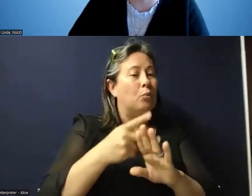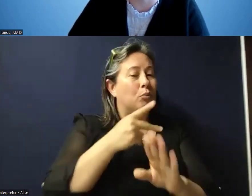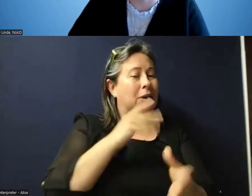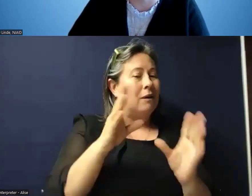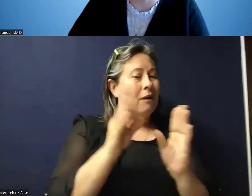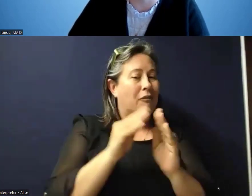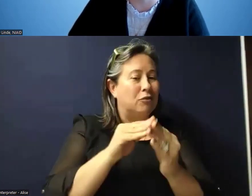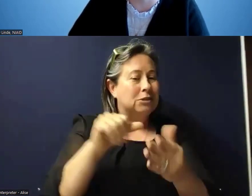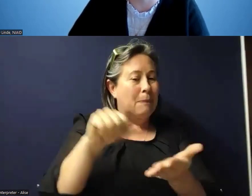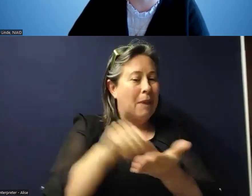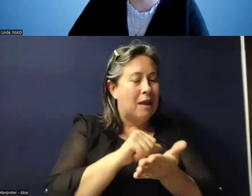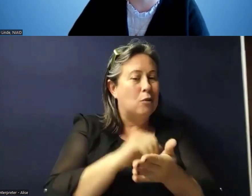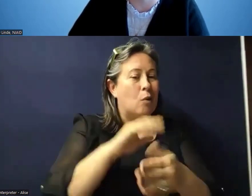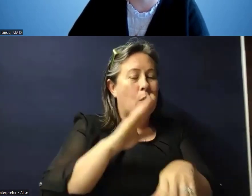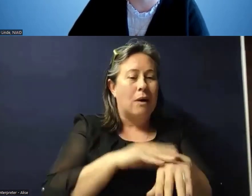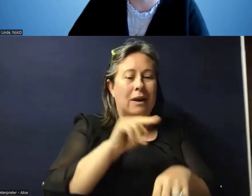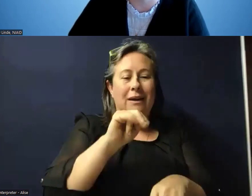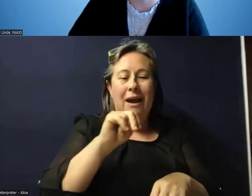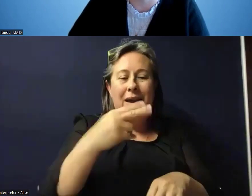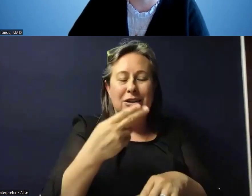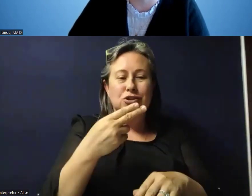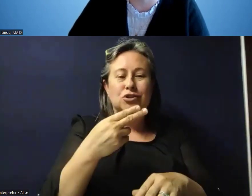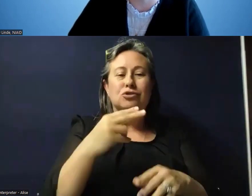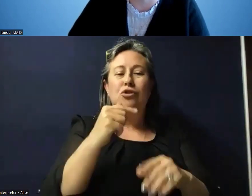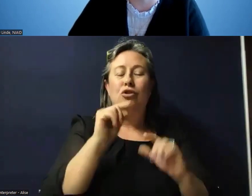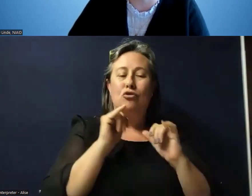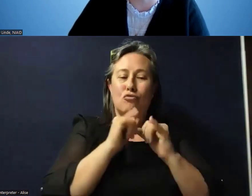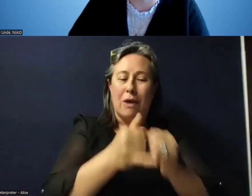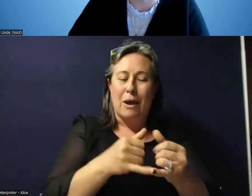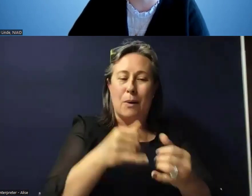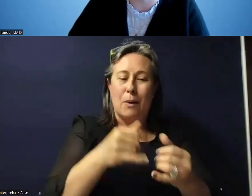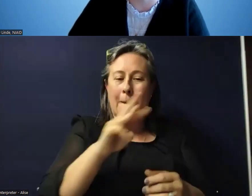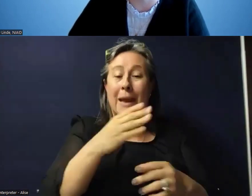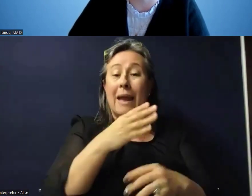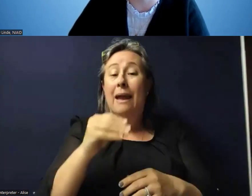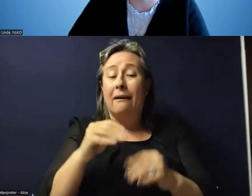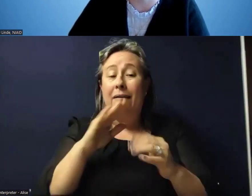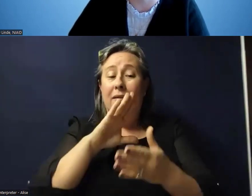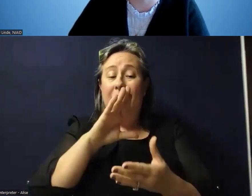on both the NIH Grants website and the NIH Grants Conference Center, once you've logged in.